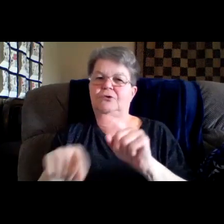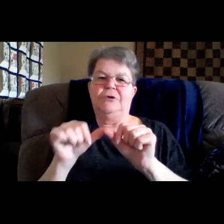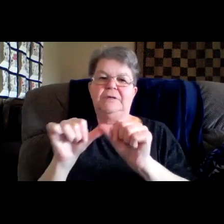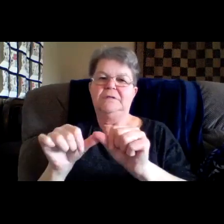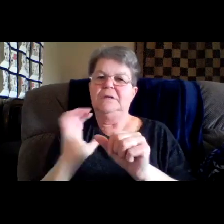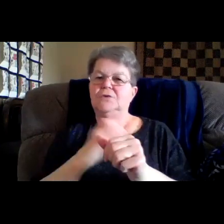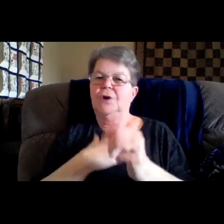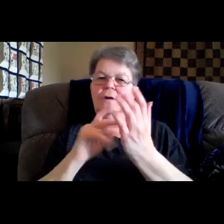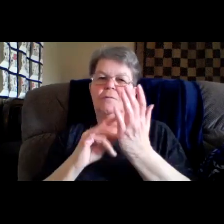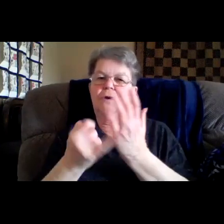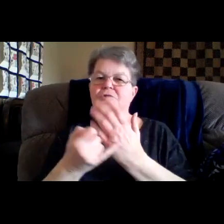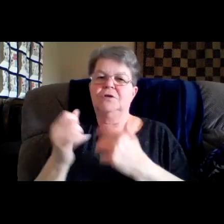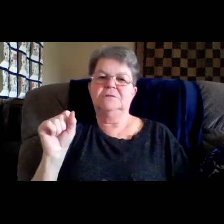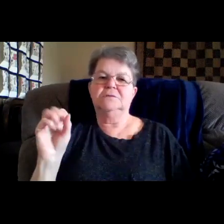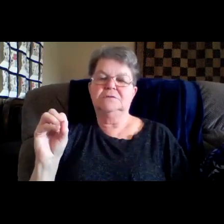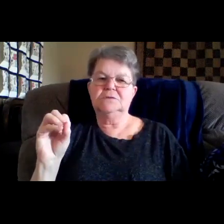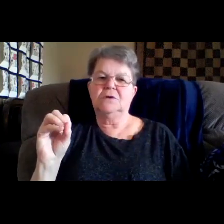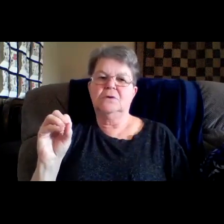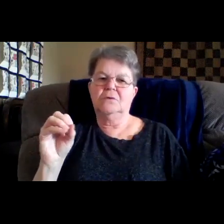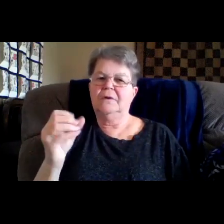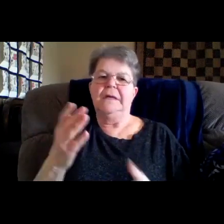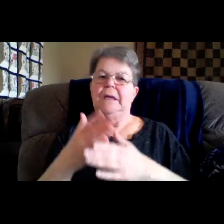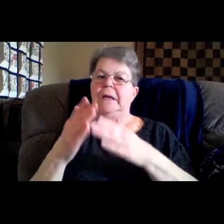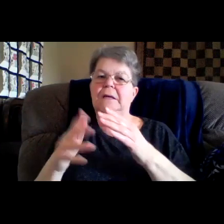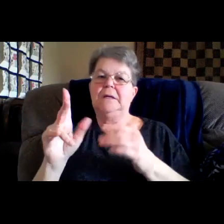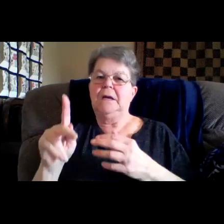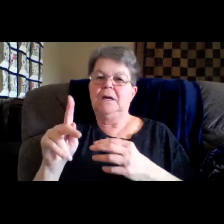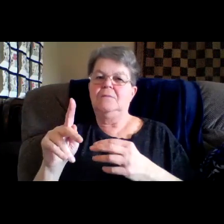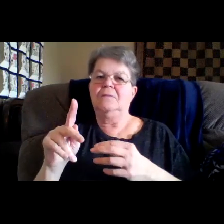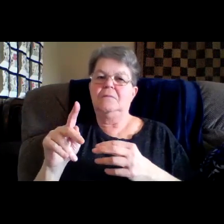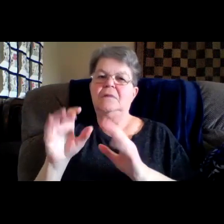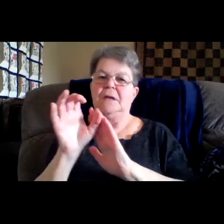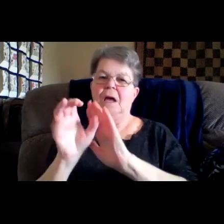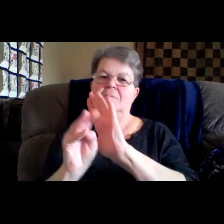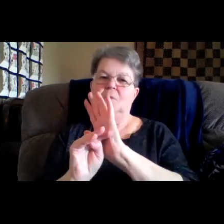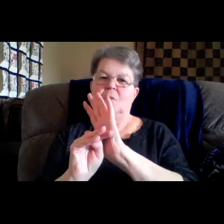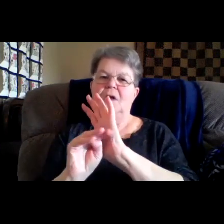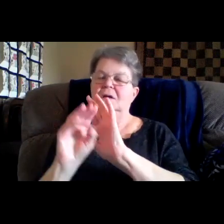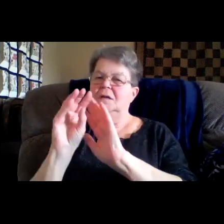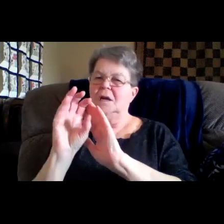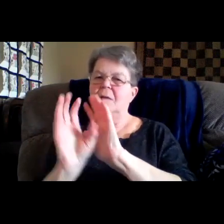So it ended up that the Commonwealth Council On Developmental Disabilities